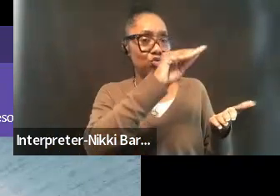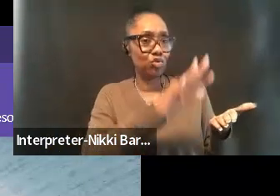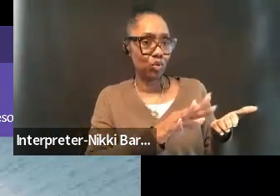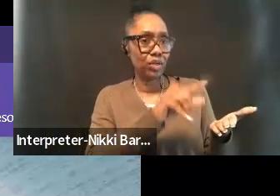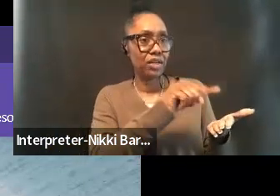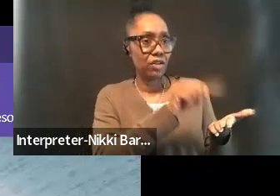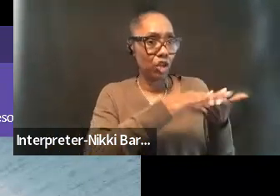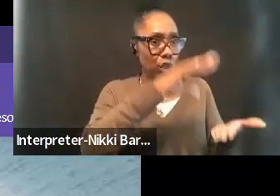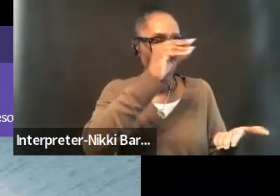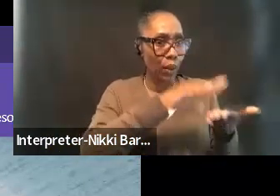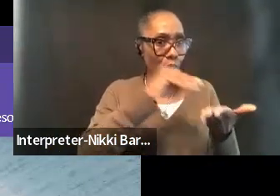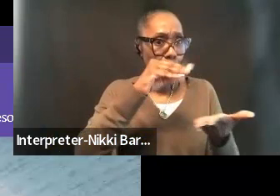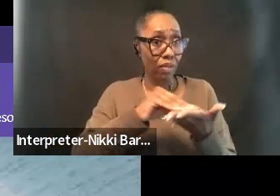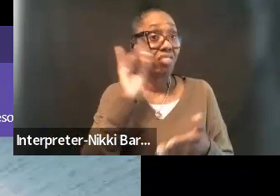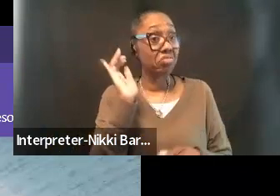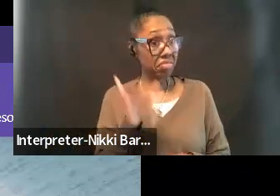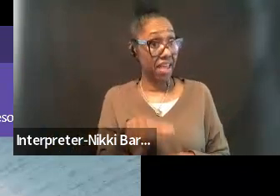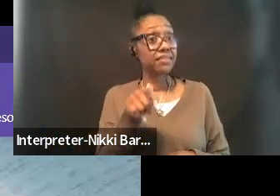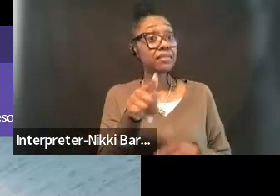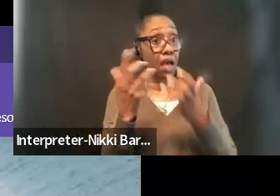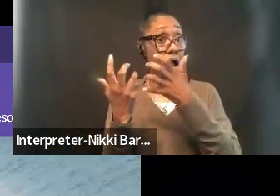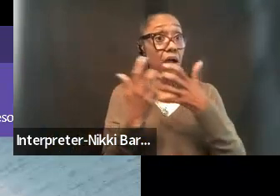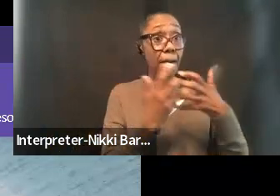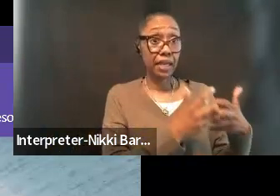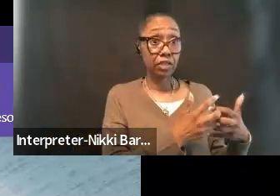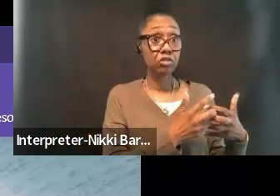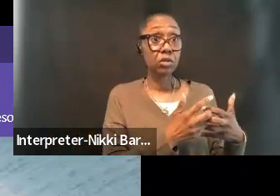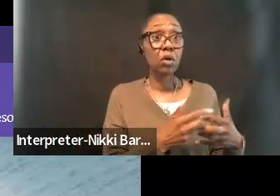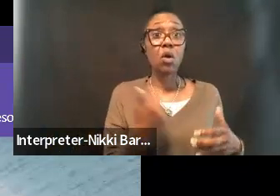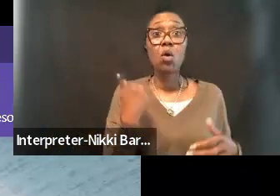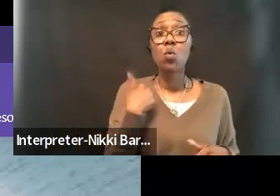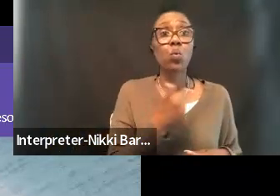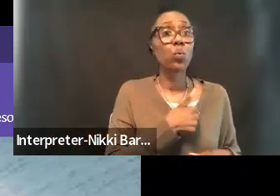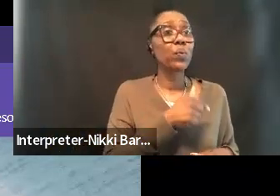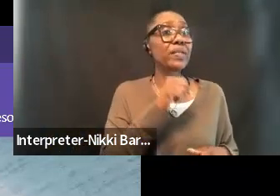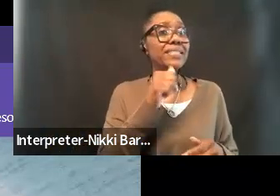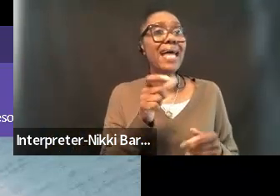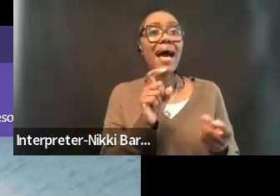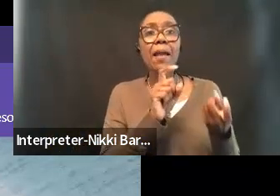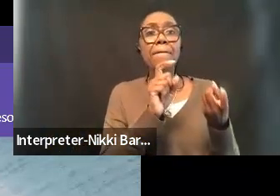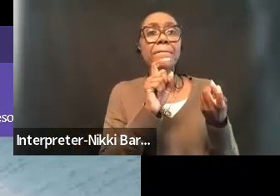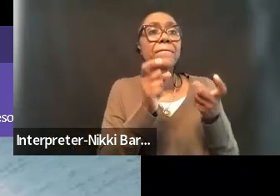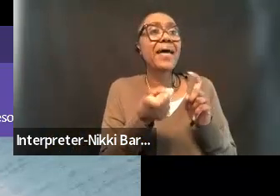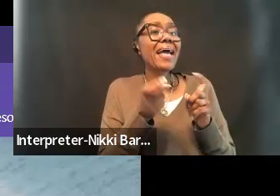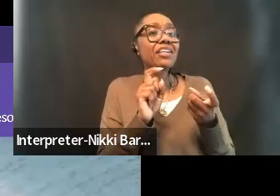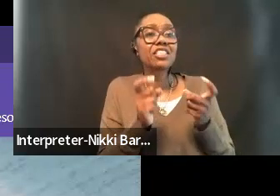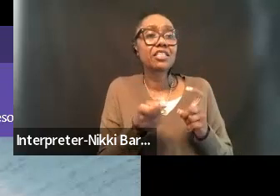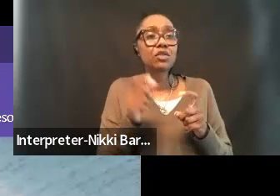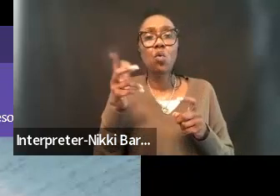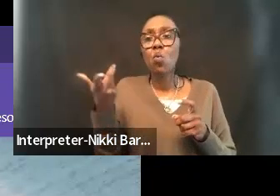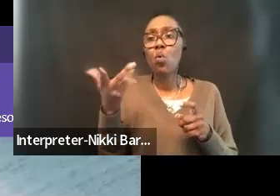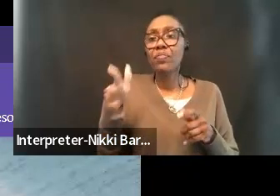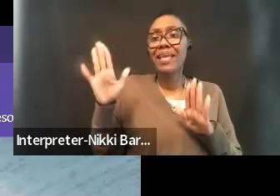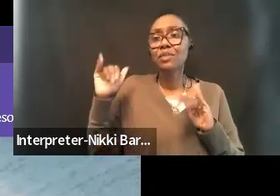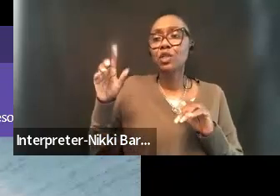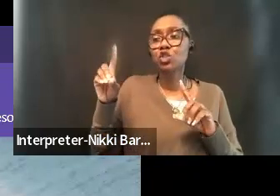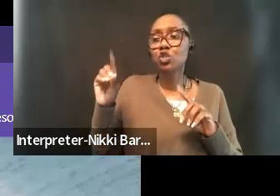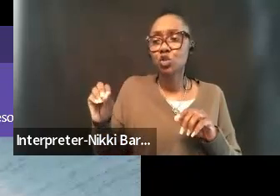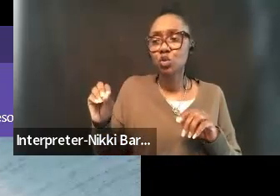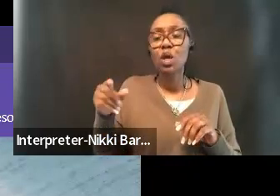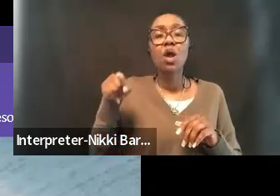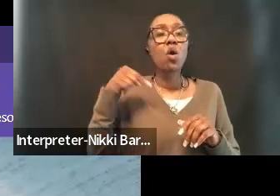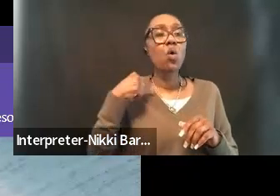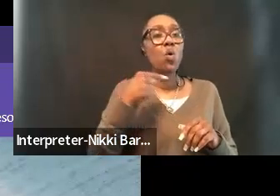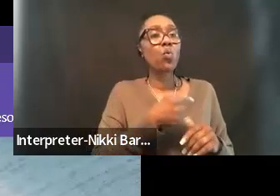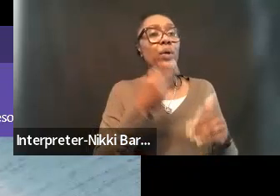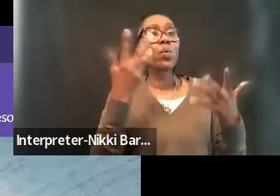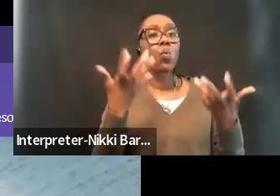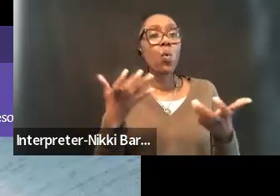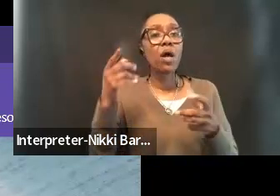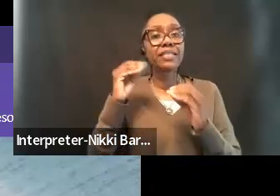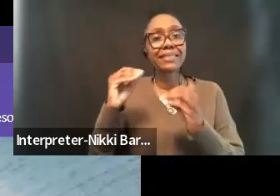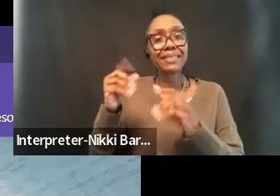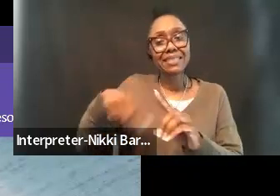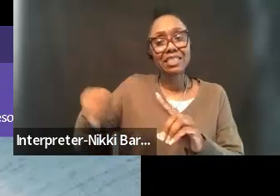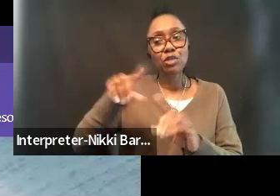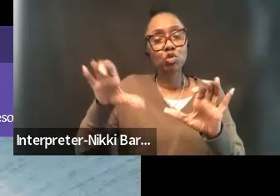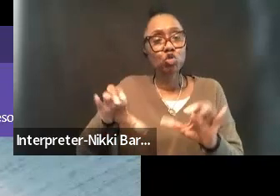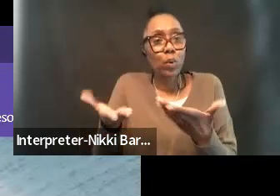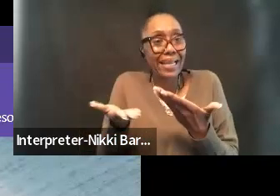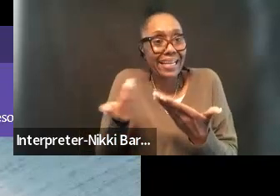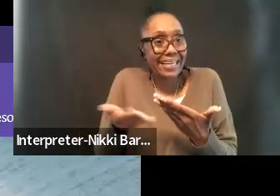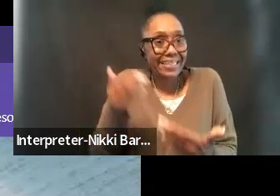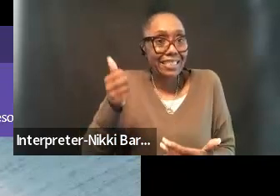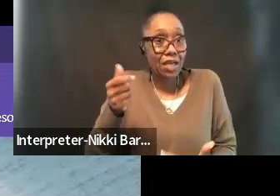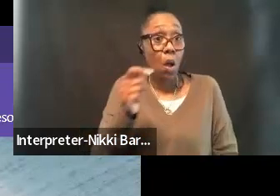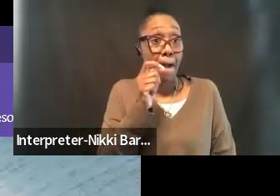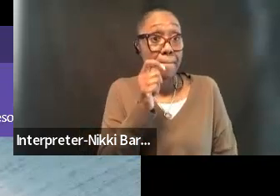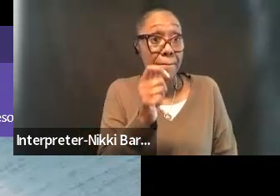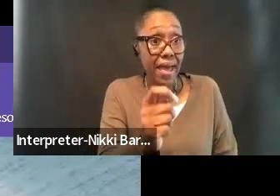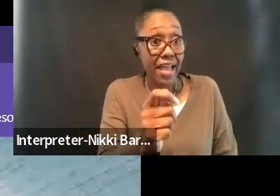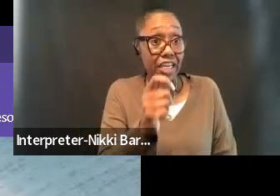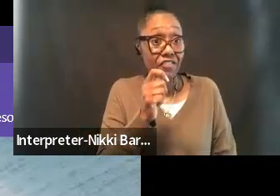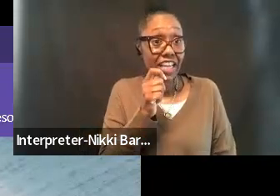We're just giving them tools to better do it a little easier. Oh, magnification keyboard shortcuts.